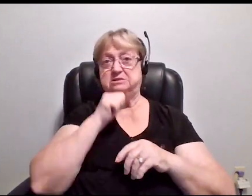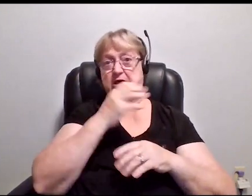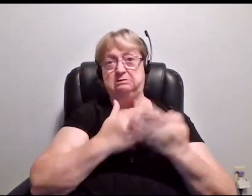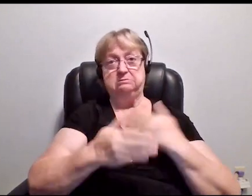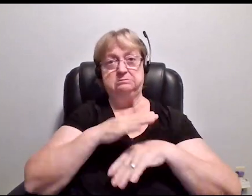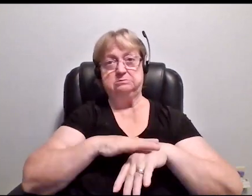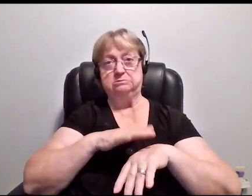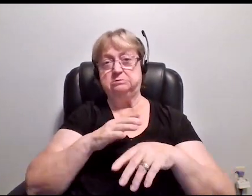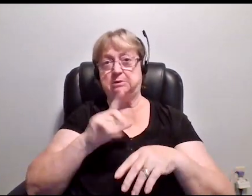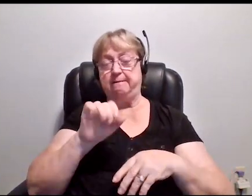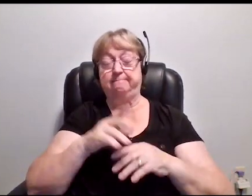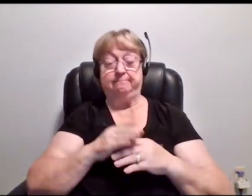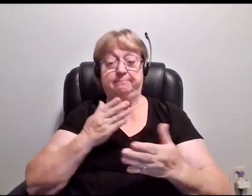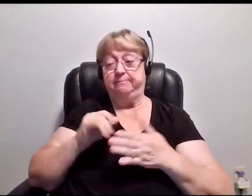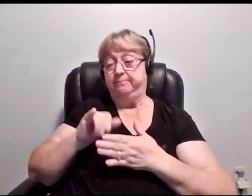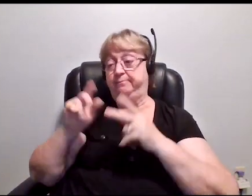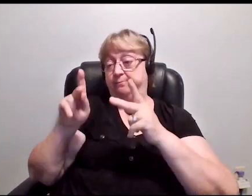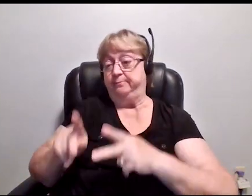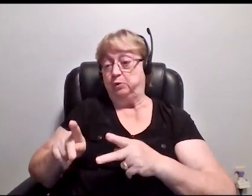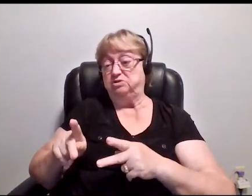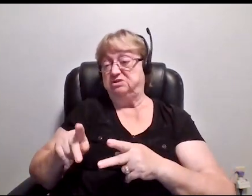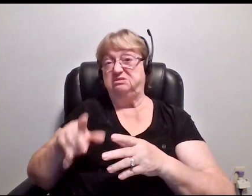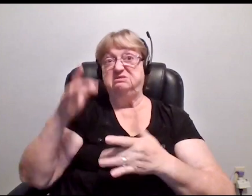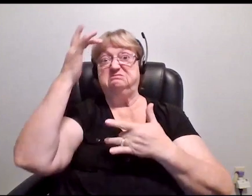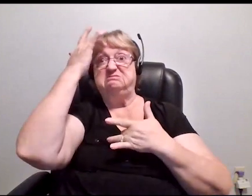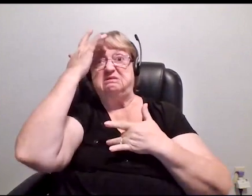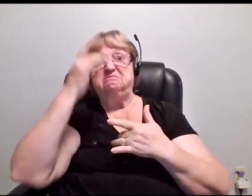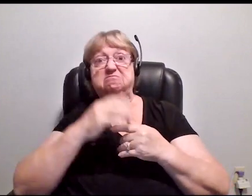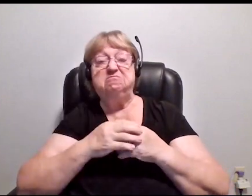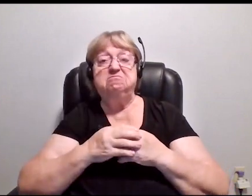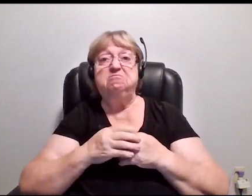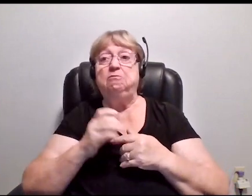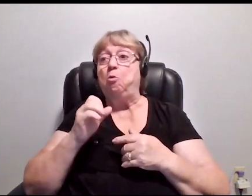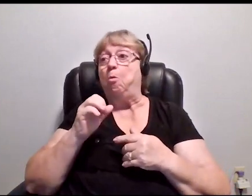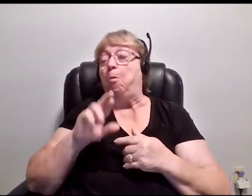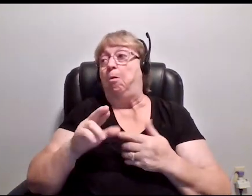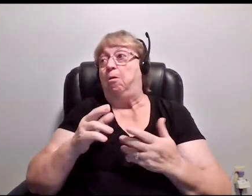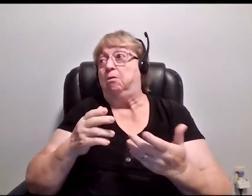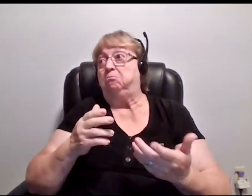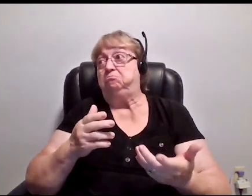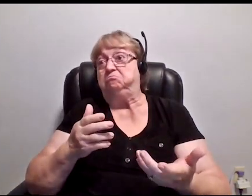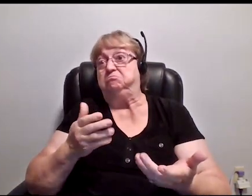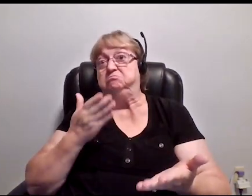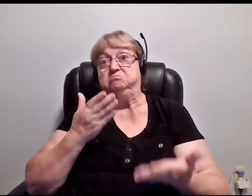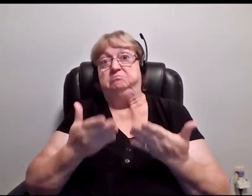Maybe the individual is out sick or maybe the laboratory